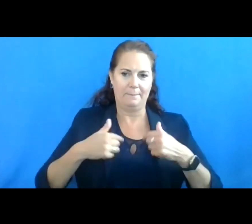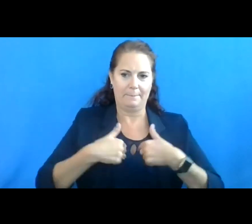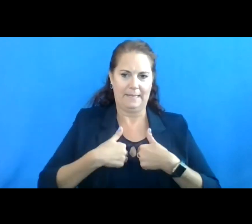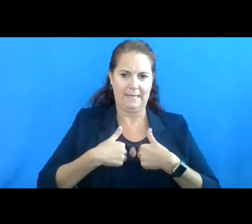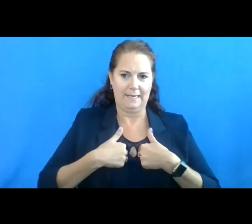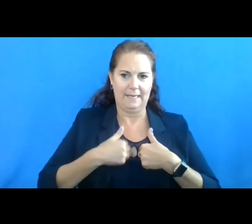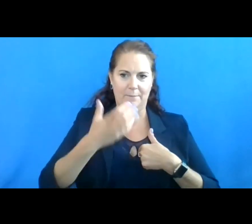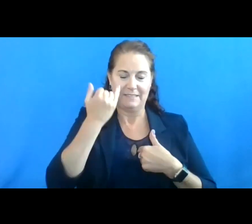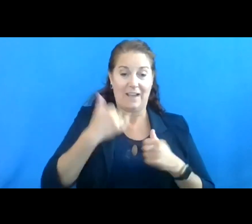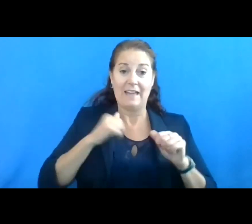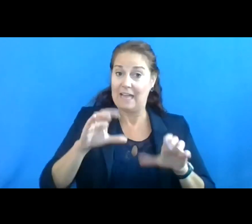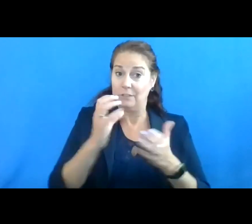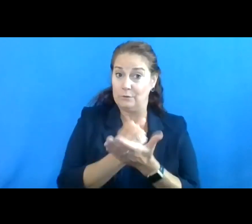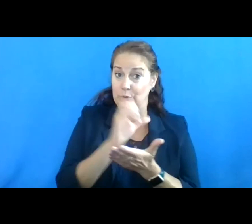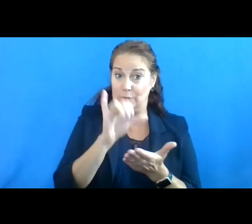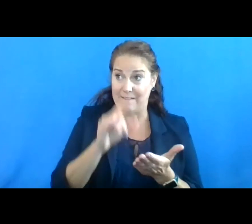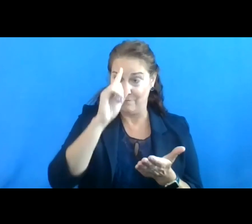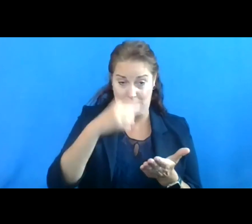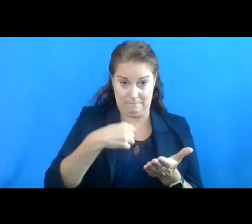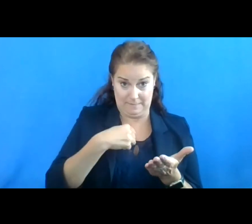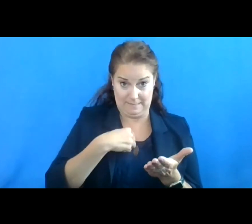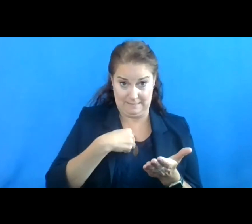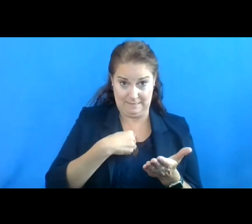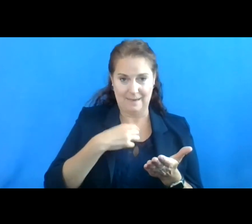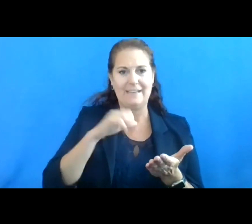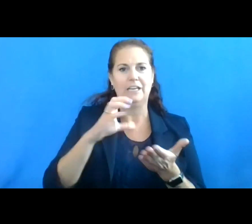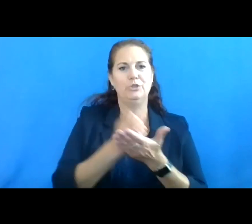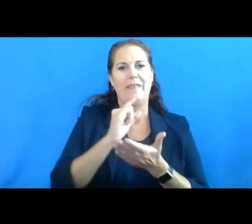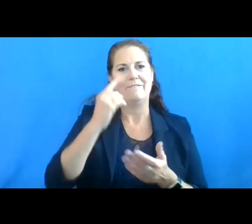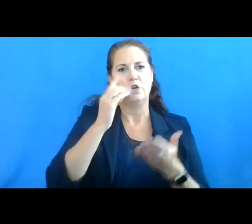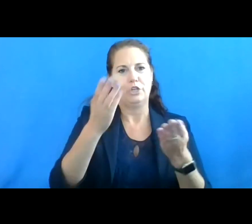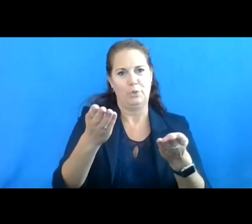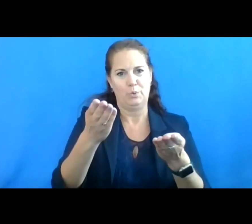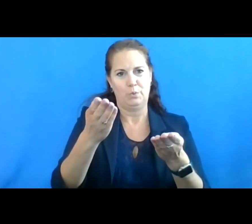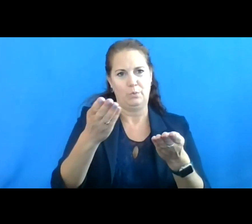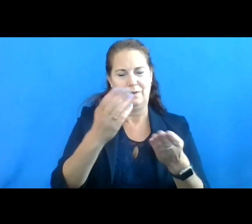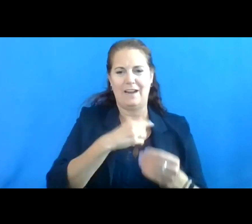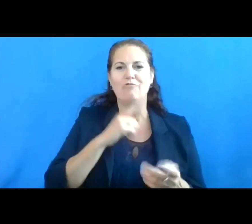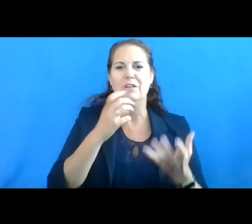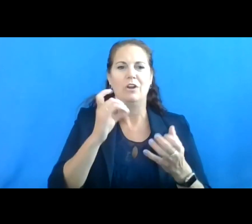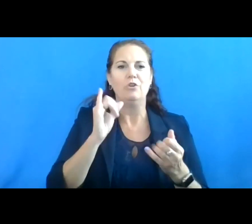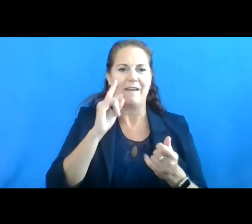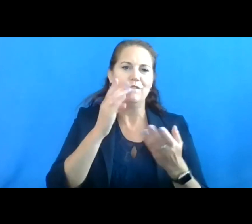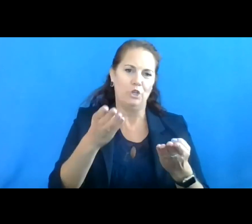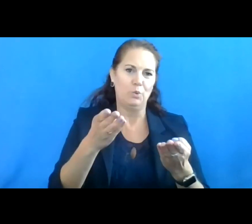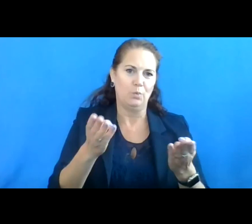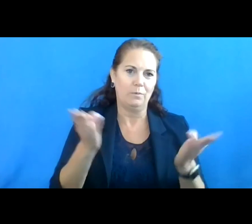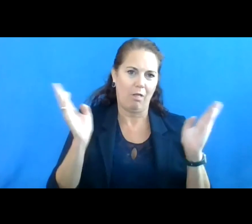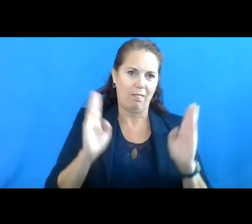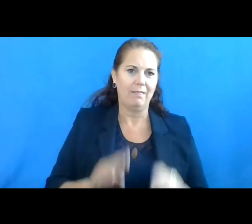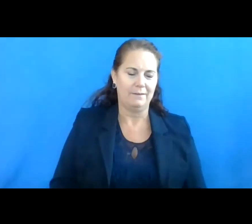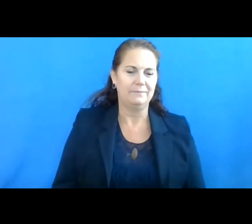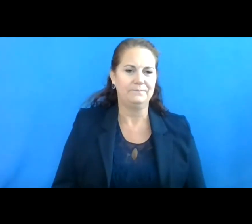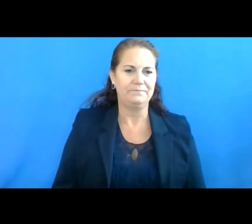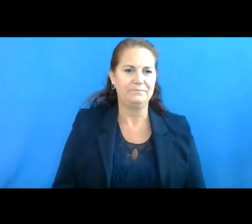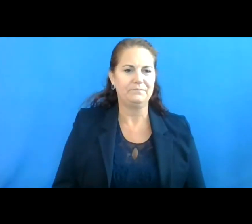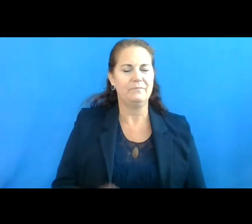if I can do that for me, I can do that for you, and I really want to do that for you.